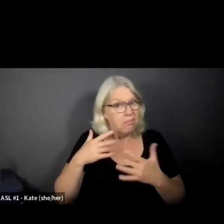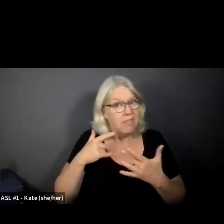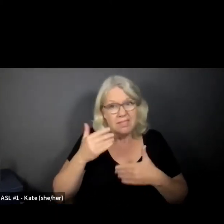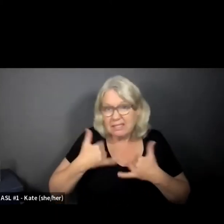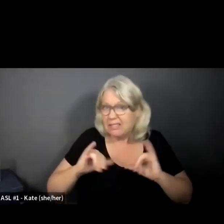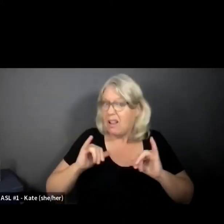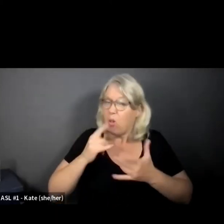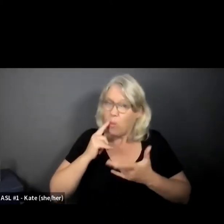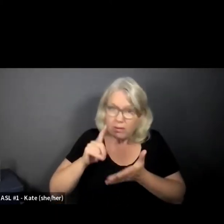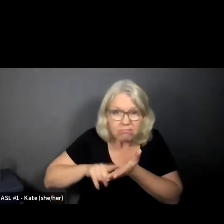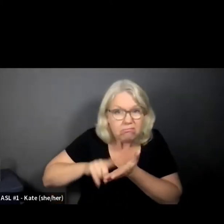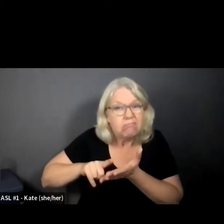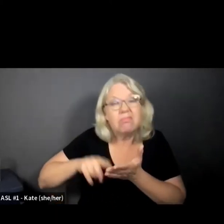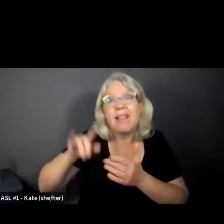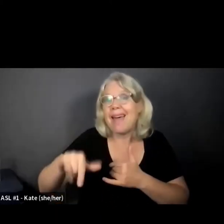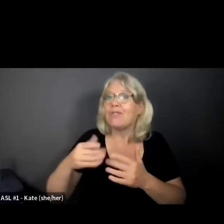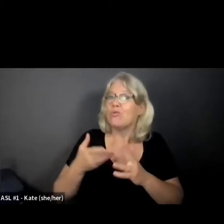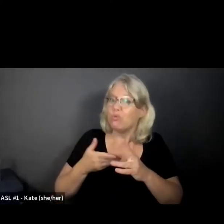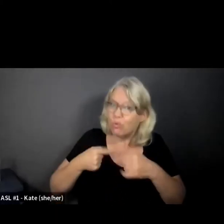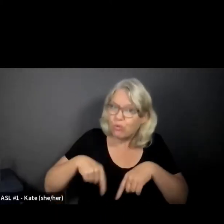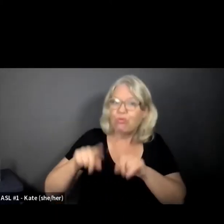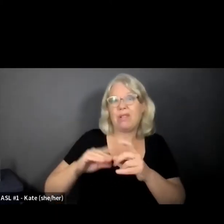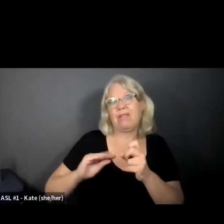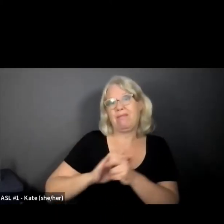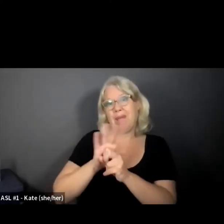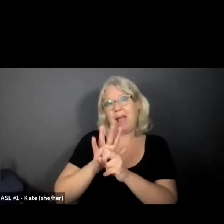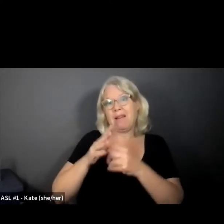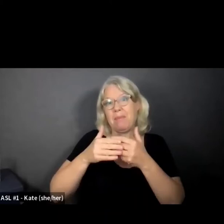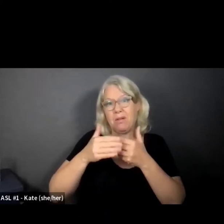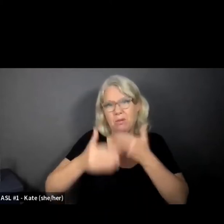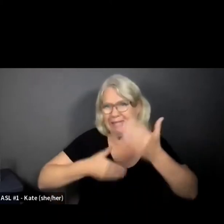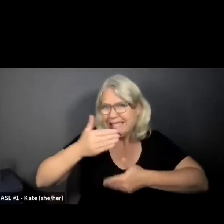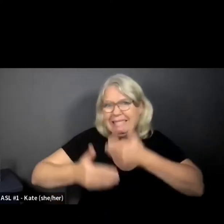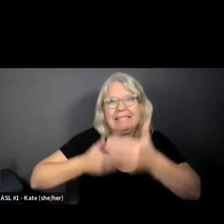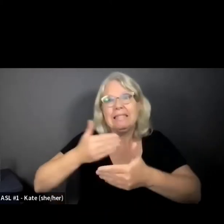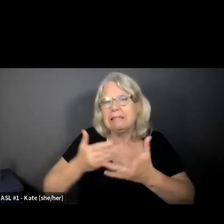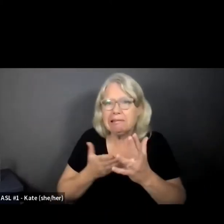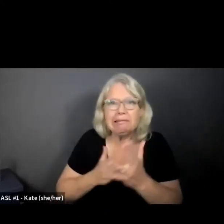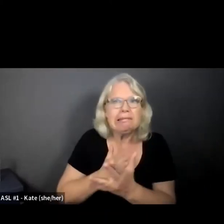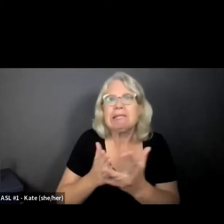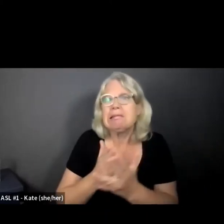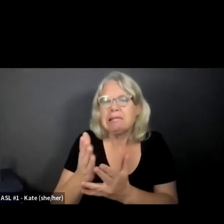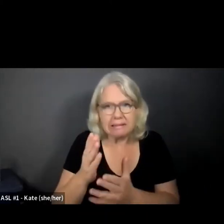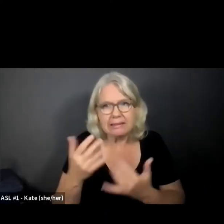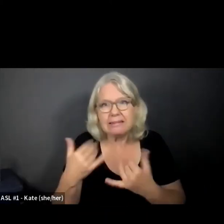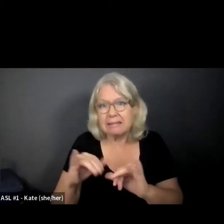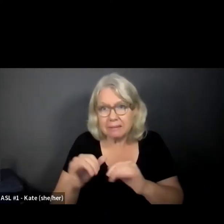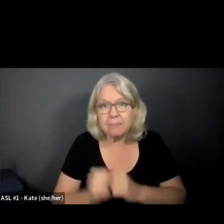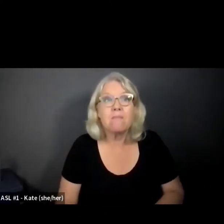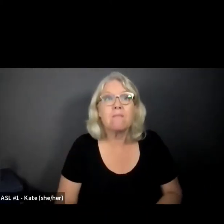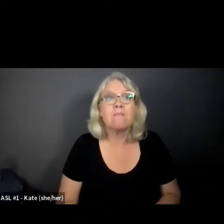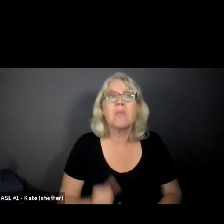OUR BOARD OF DIRECTORS ARE CRITICAL TO ENSURING ARCH CONTINUES TO BE A HEALTHY ORGANIZATION.